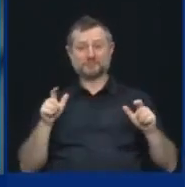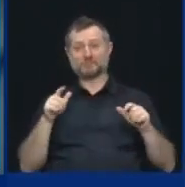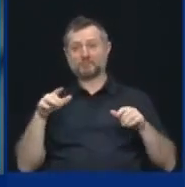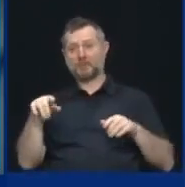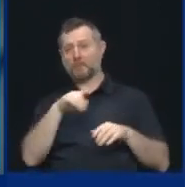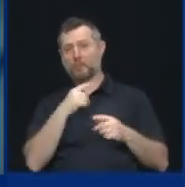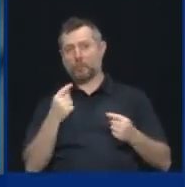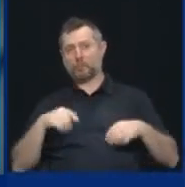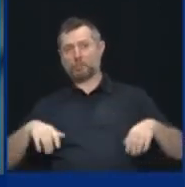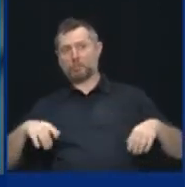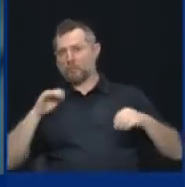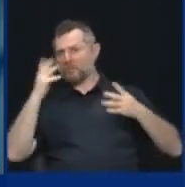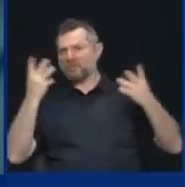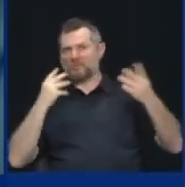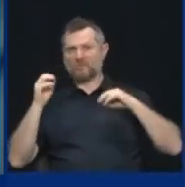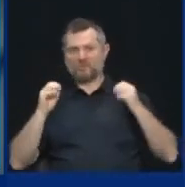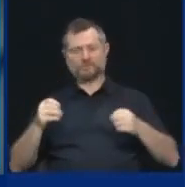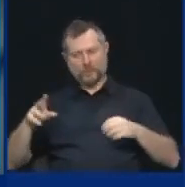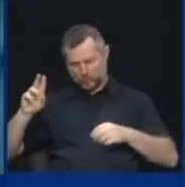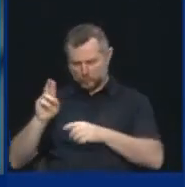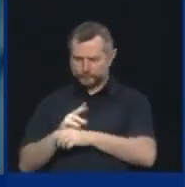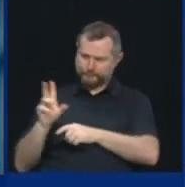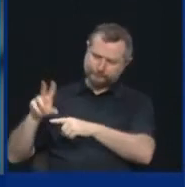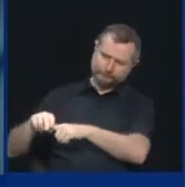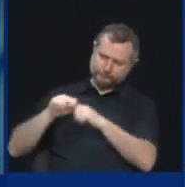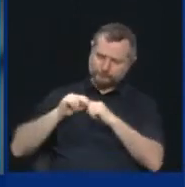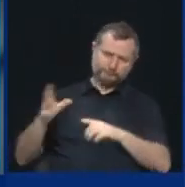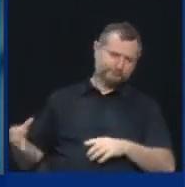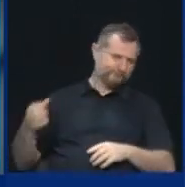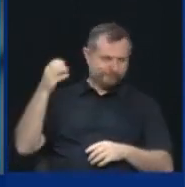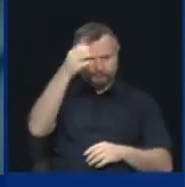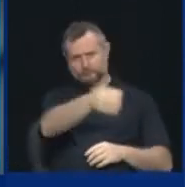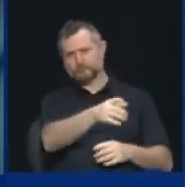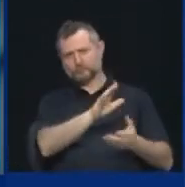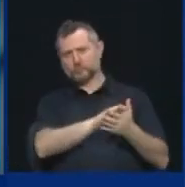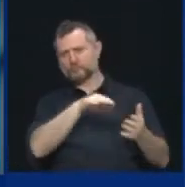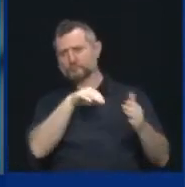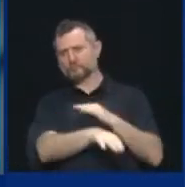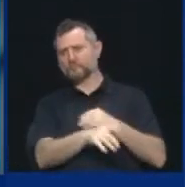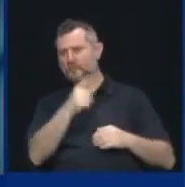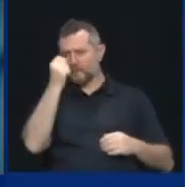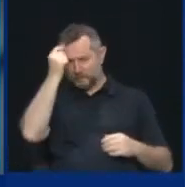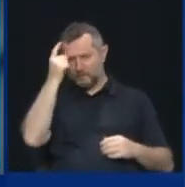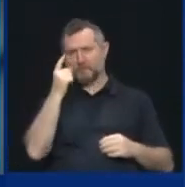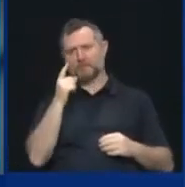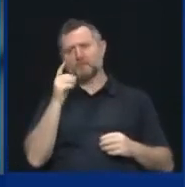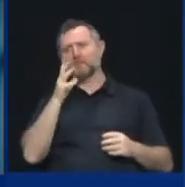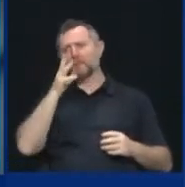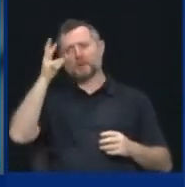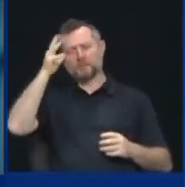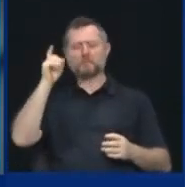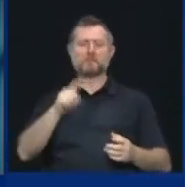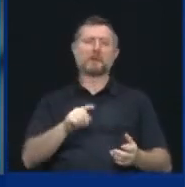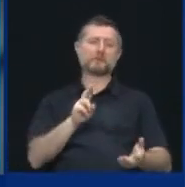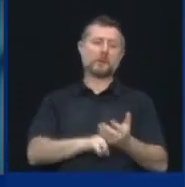REDEPLOY THEM TO THE SCHOOL. GET THEM VACCINADTE NOW.